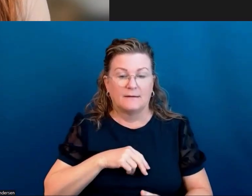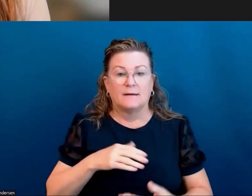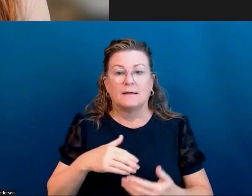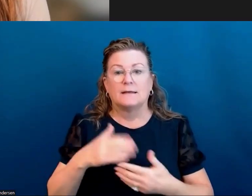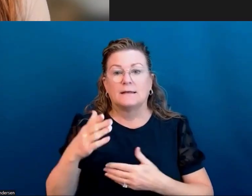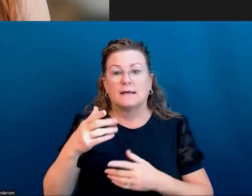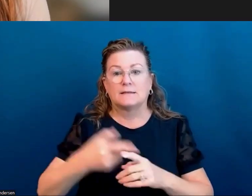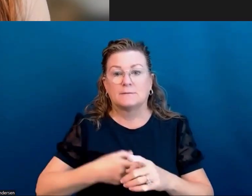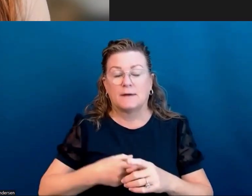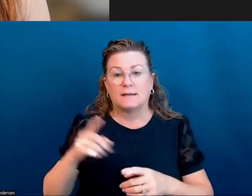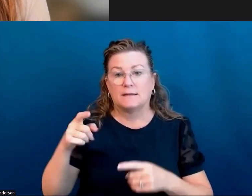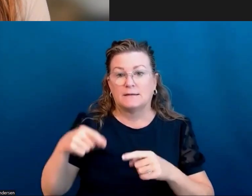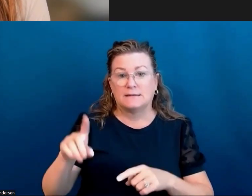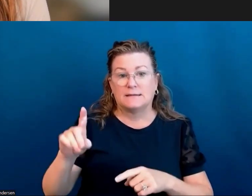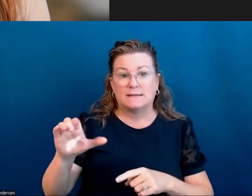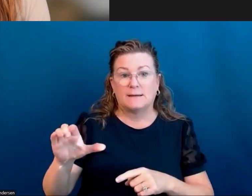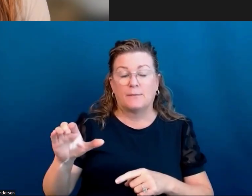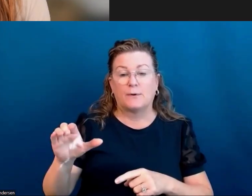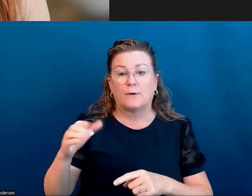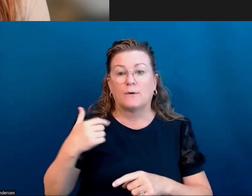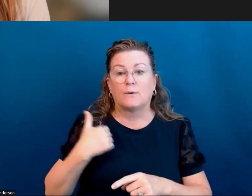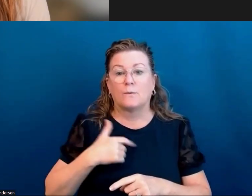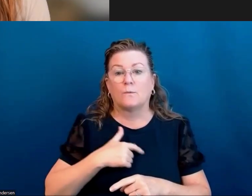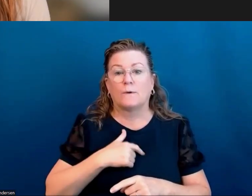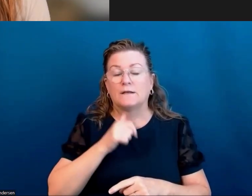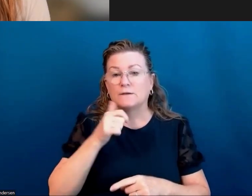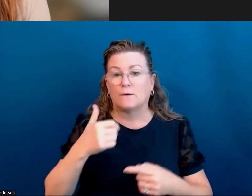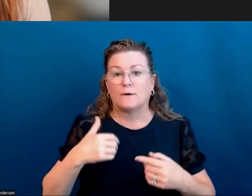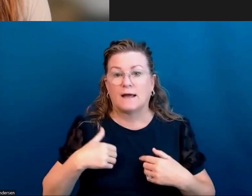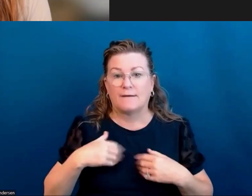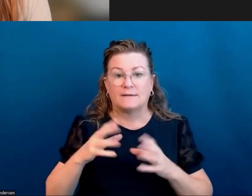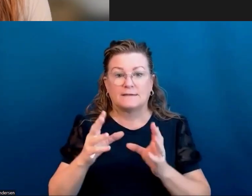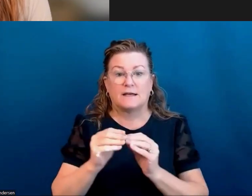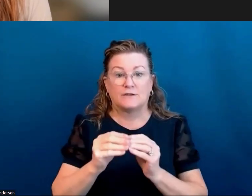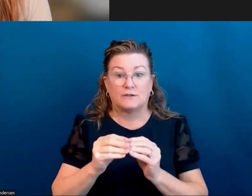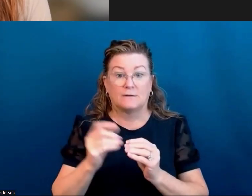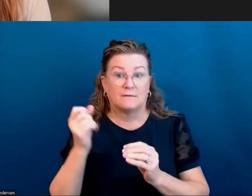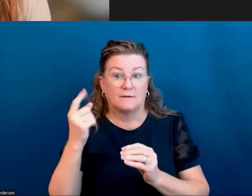month, in December, we do not have a session because we fall